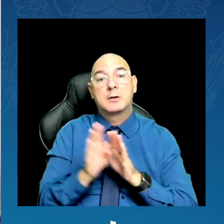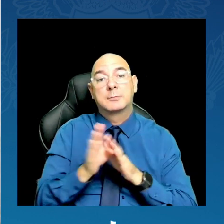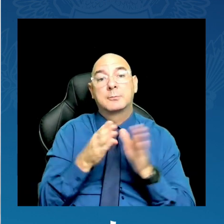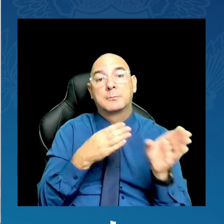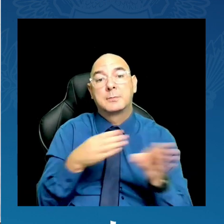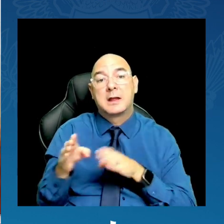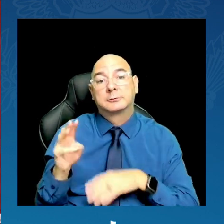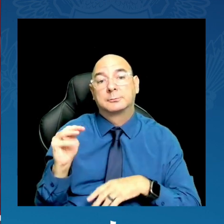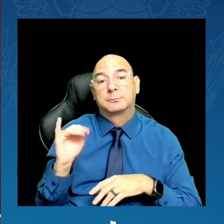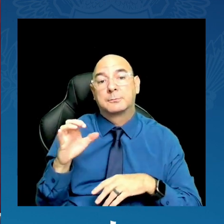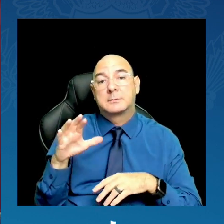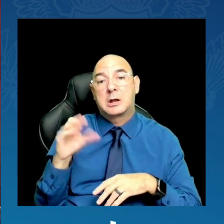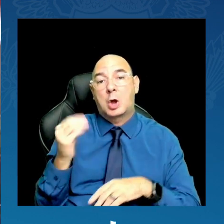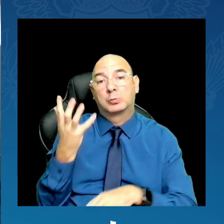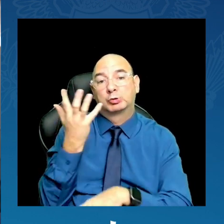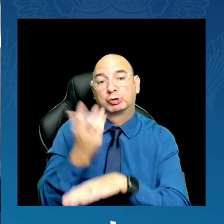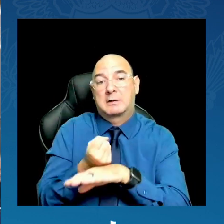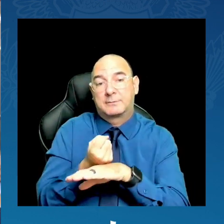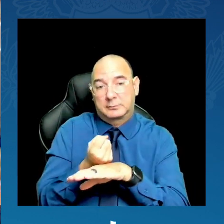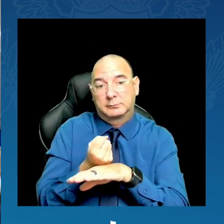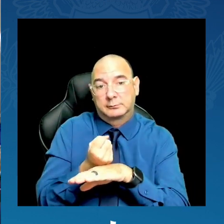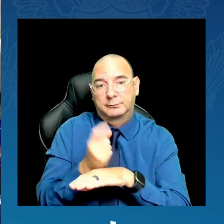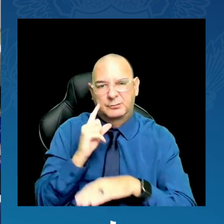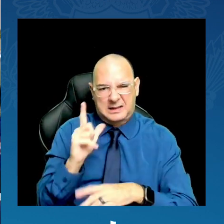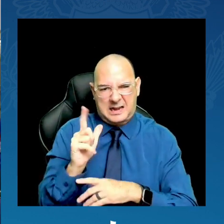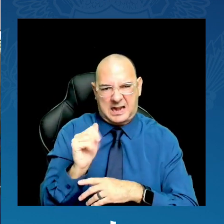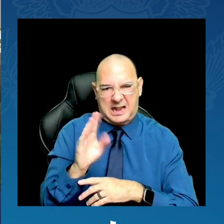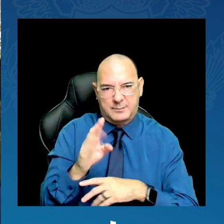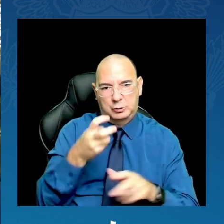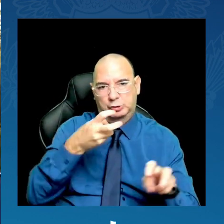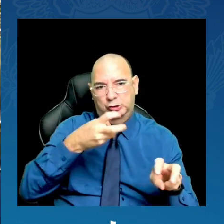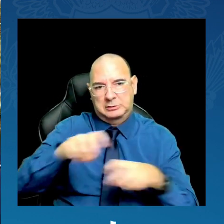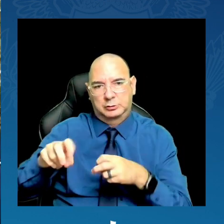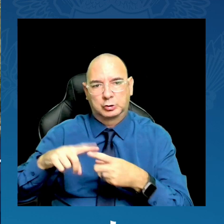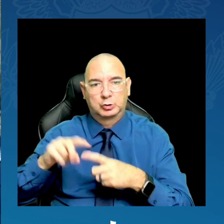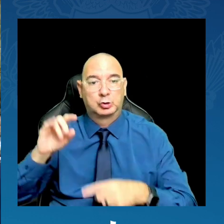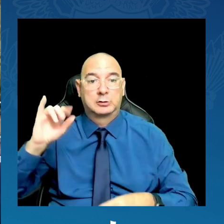as we transition from the ISS to the commercial space stations.